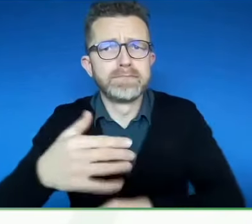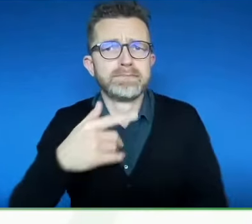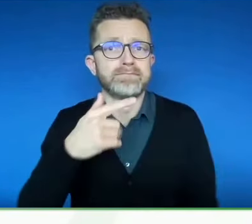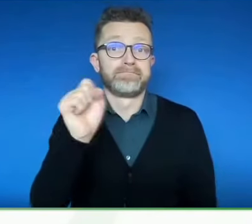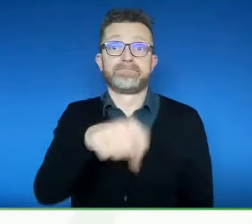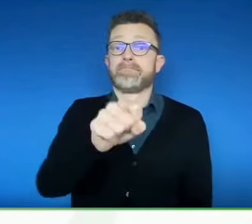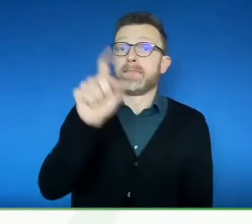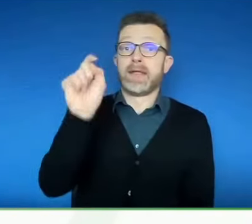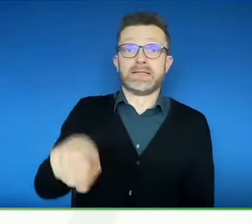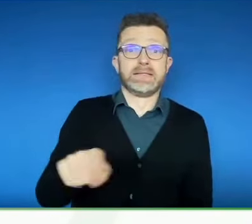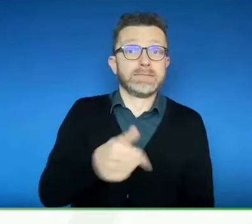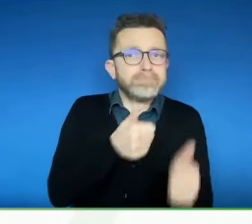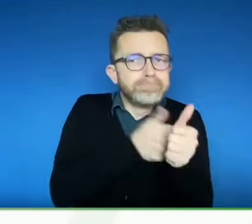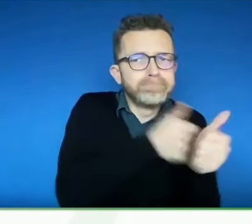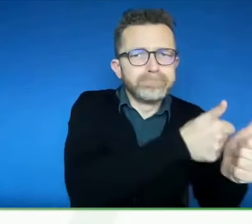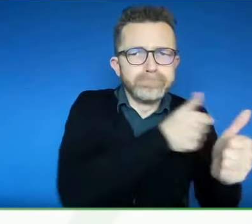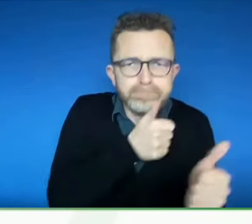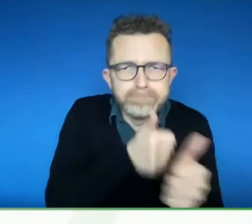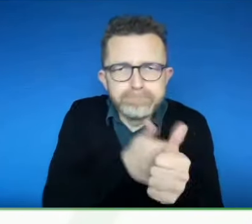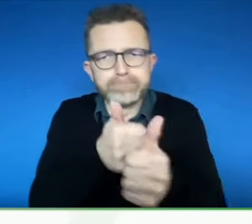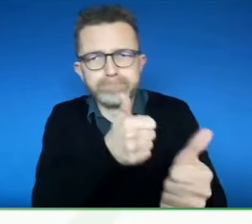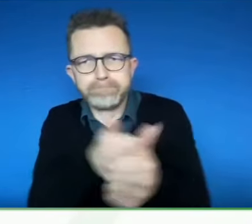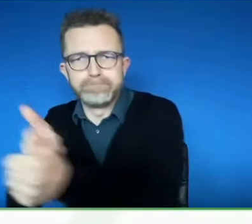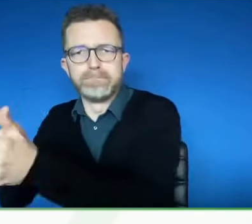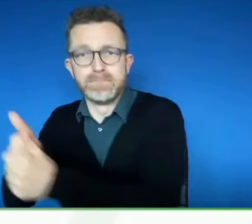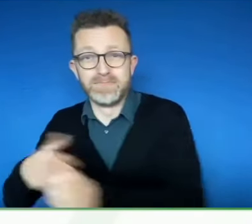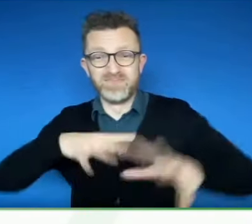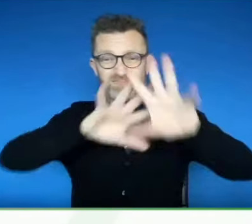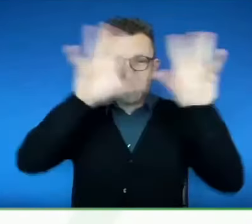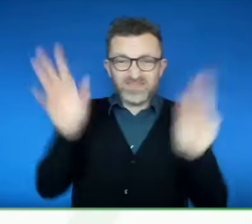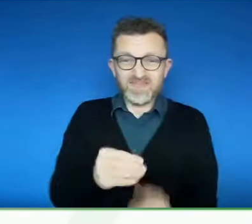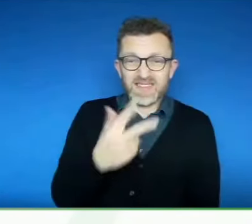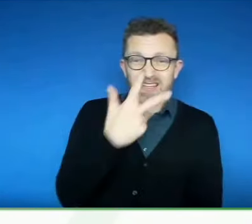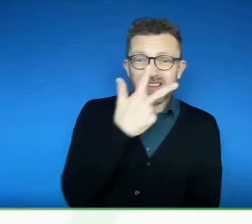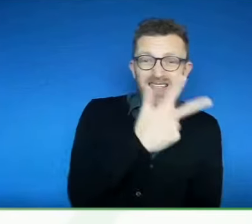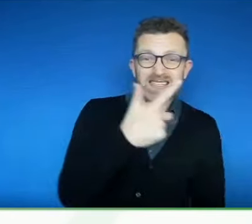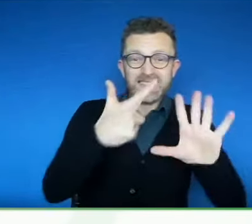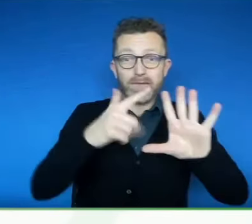89 jobs or paid engagements, 49 enjoying boards or committees, 32